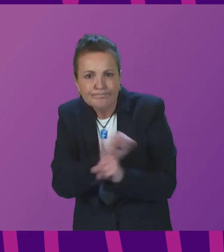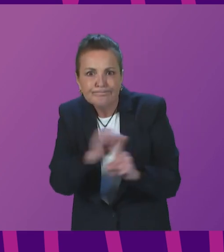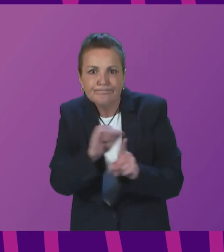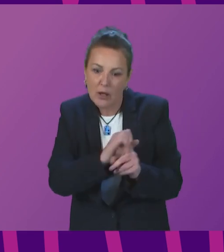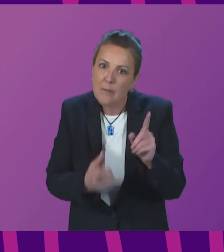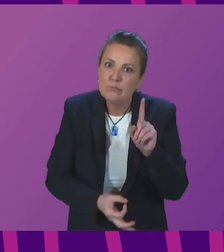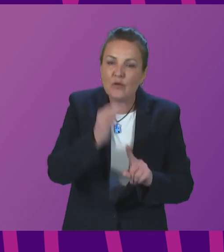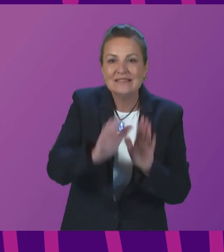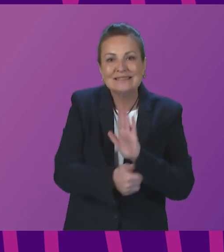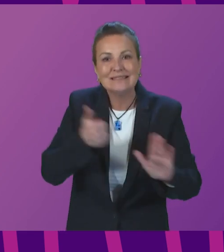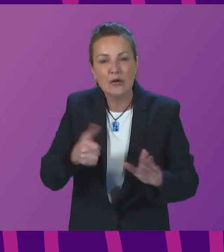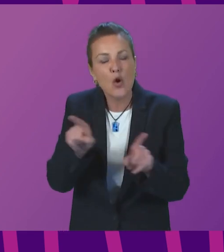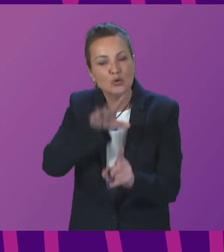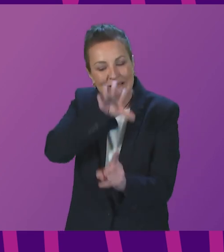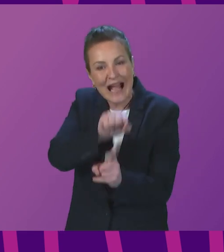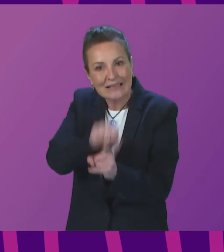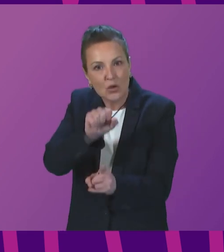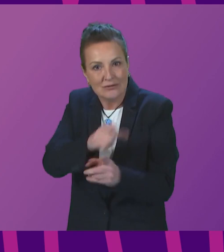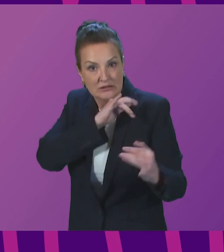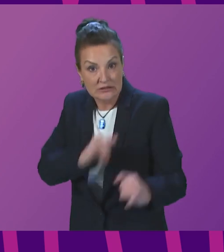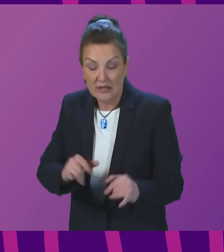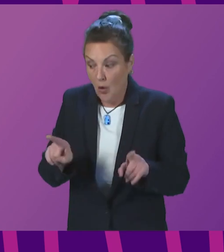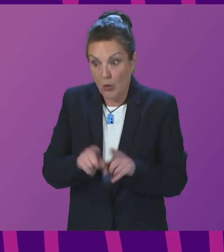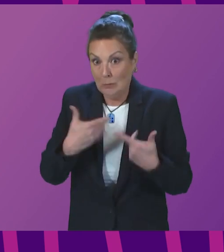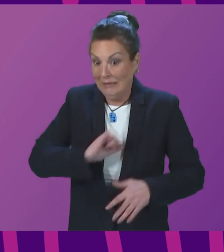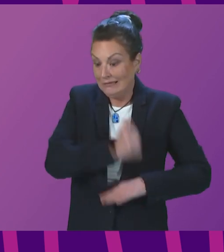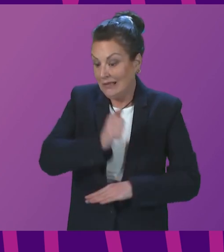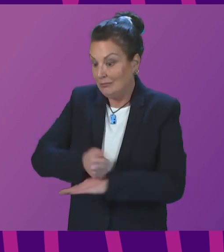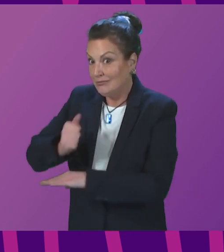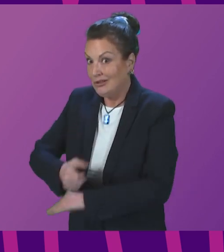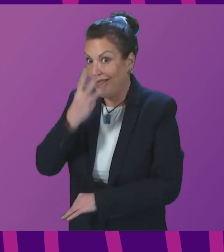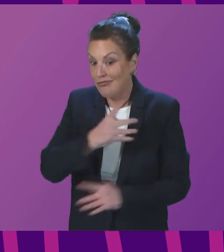We have also established three pilot early cancer diagnostic centres and continue to